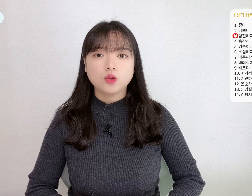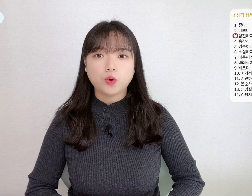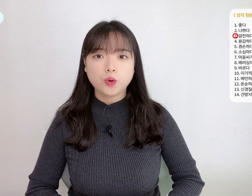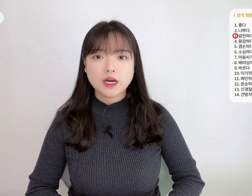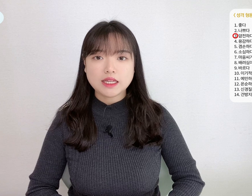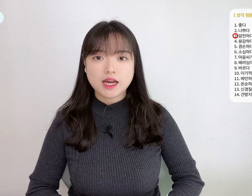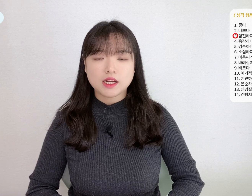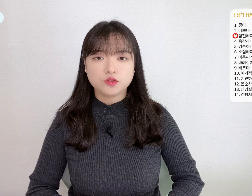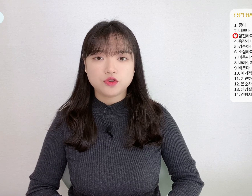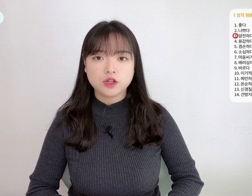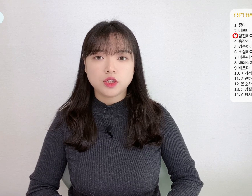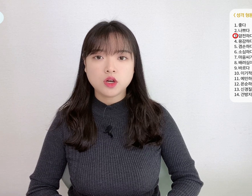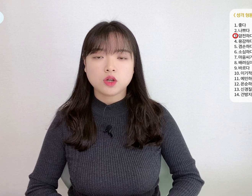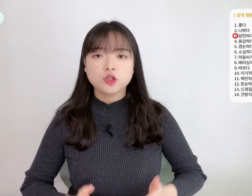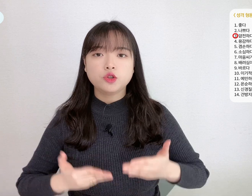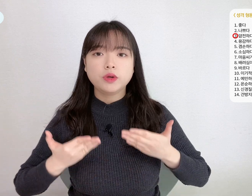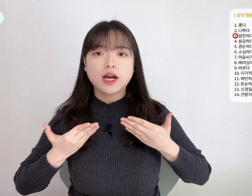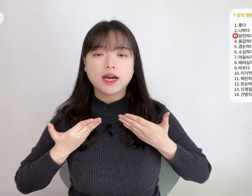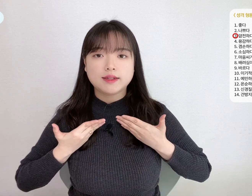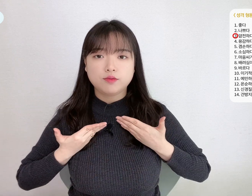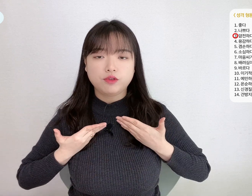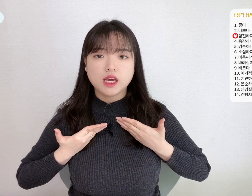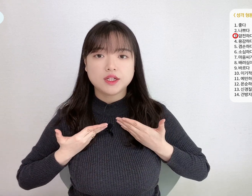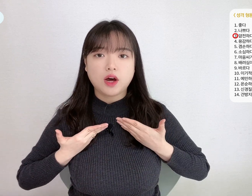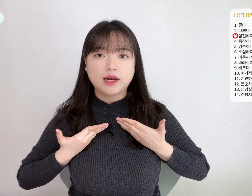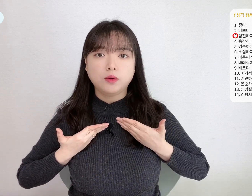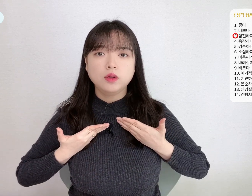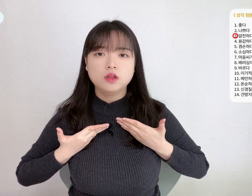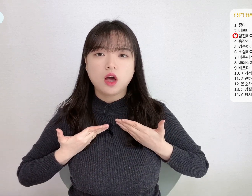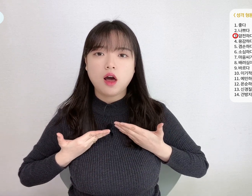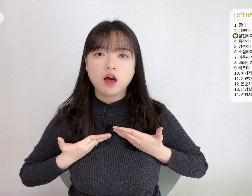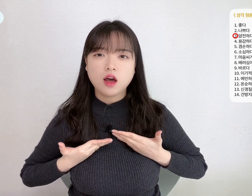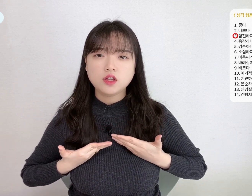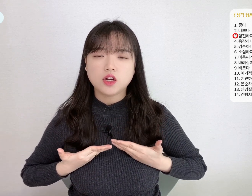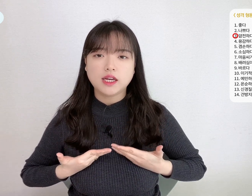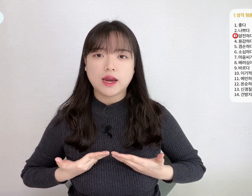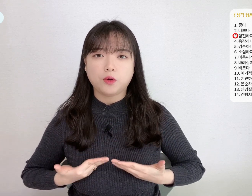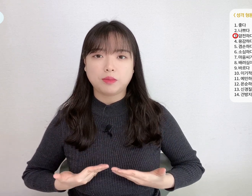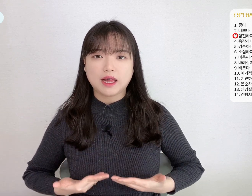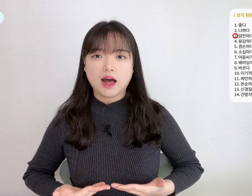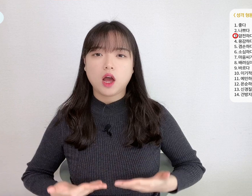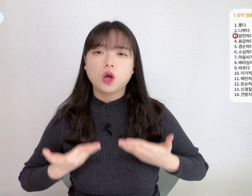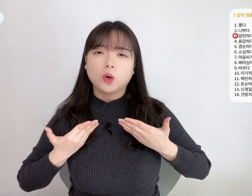What is the sign language to be quiet? The water level goes down slowly